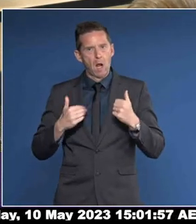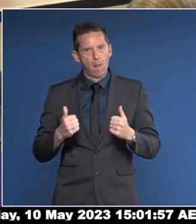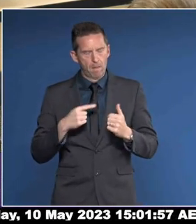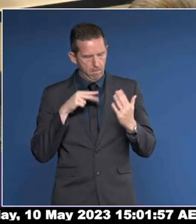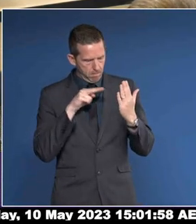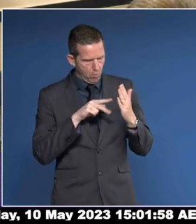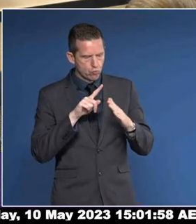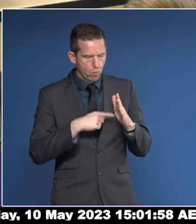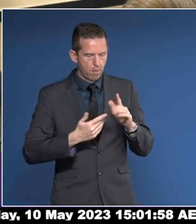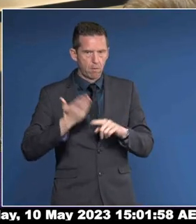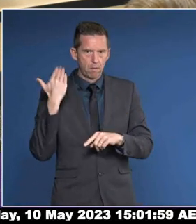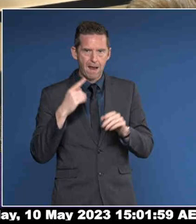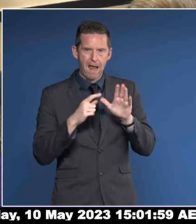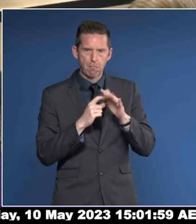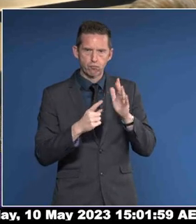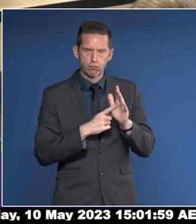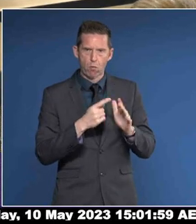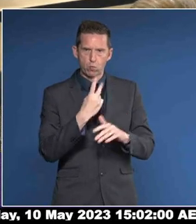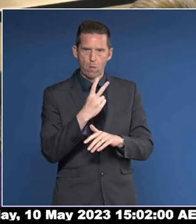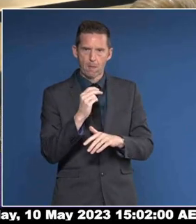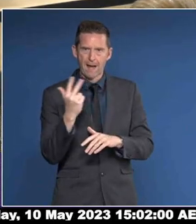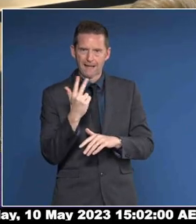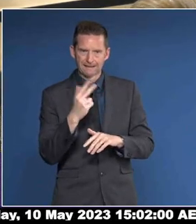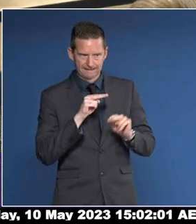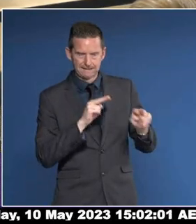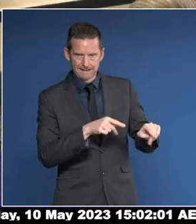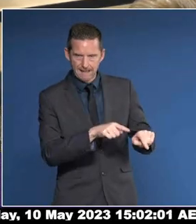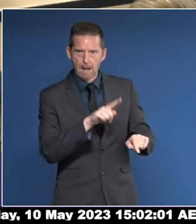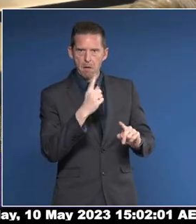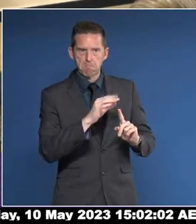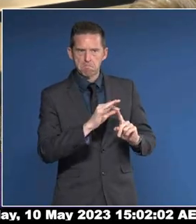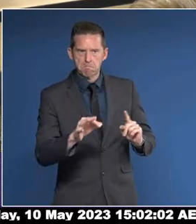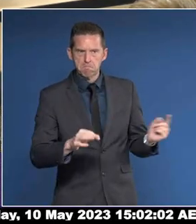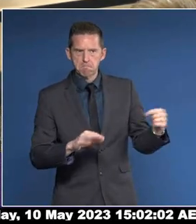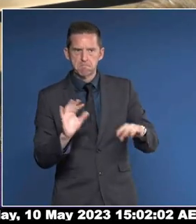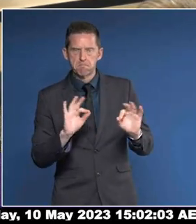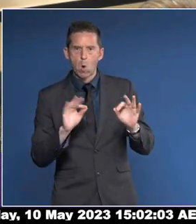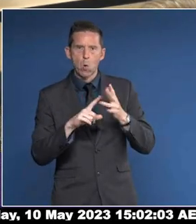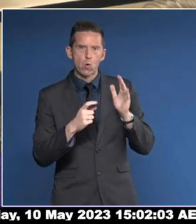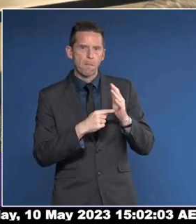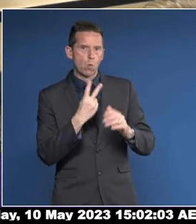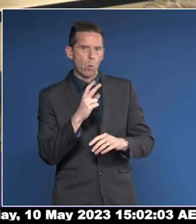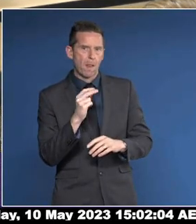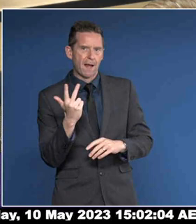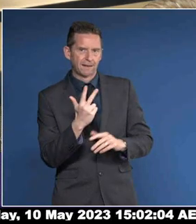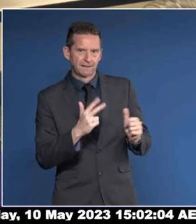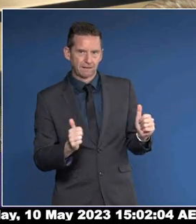2018; however, he didn't attend in October 2018 and his next appointment is in April